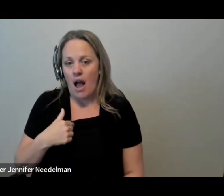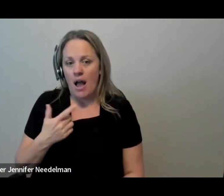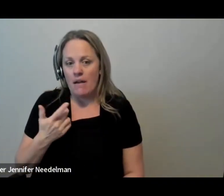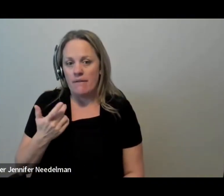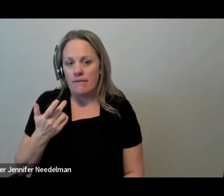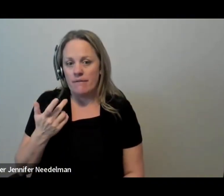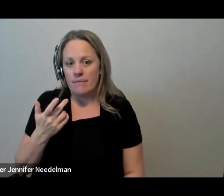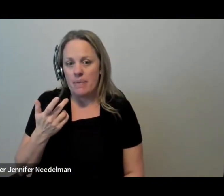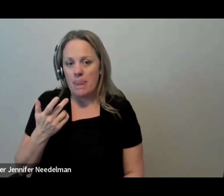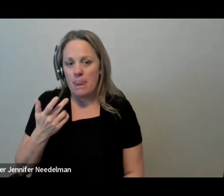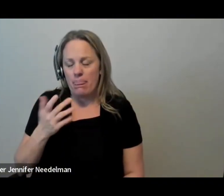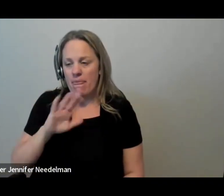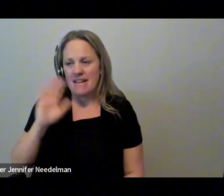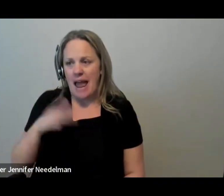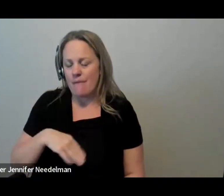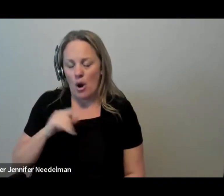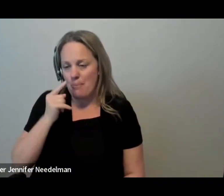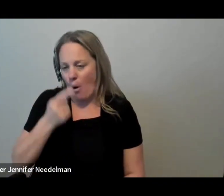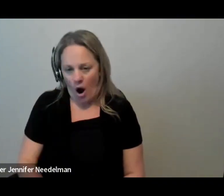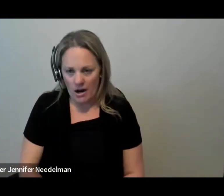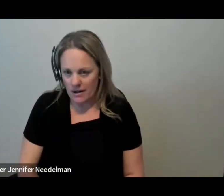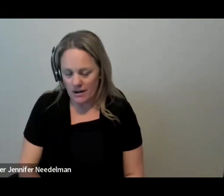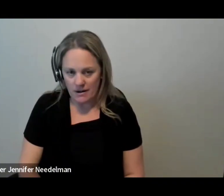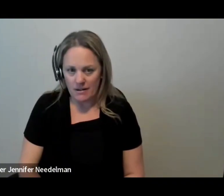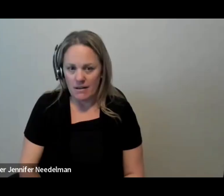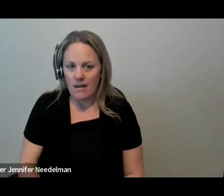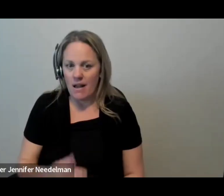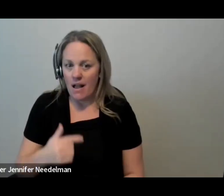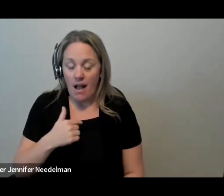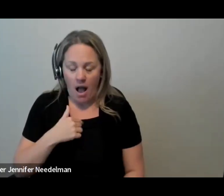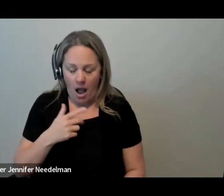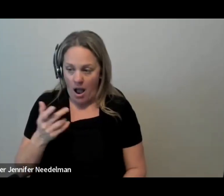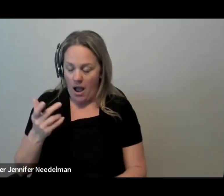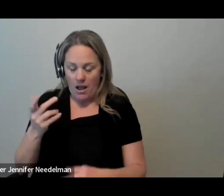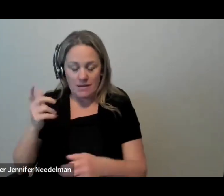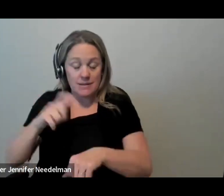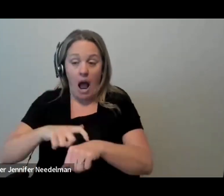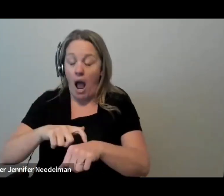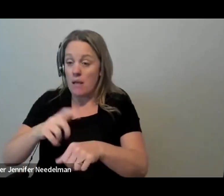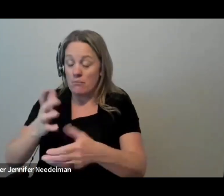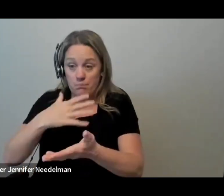it's only like two o'clock when it's taking in. Like I'm all of a sudden like, it's already five. Where the heck did my day go?